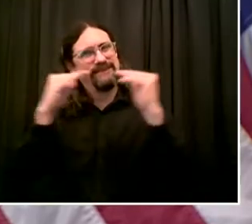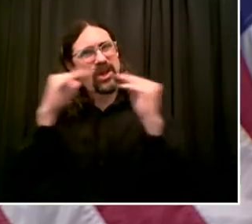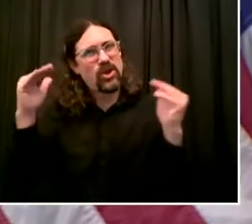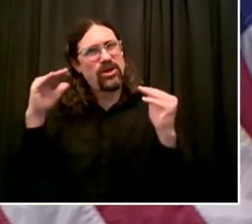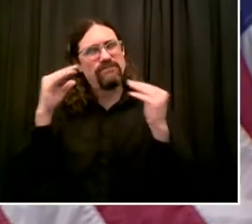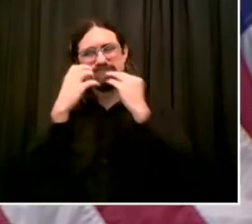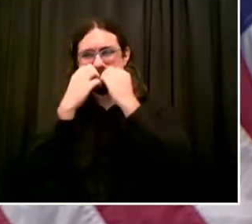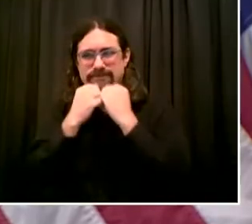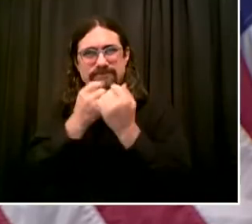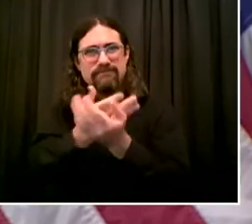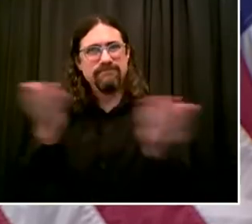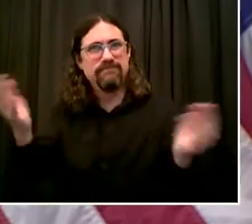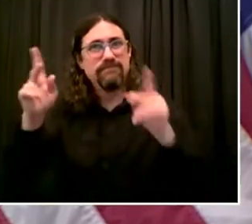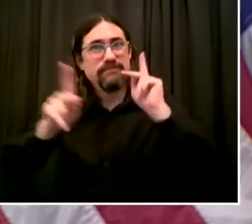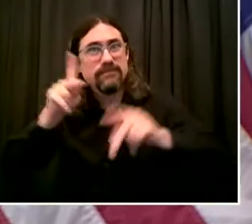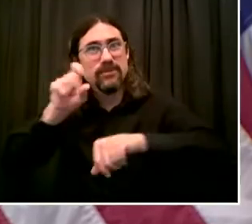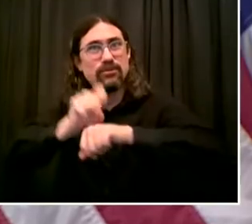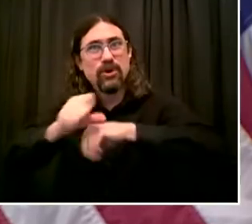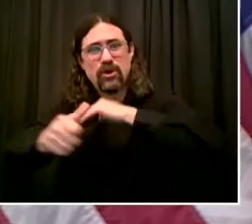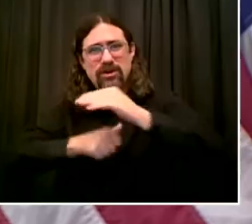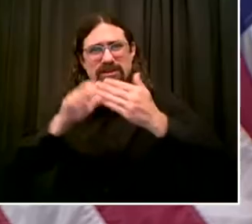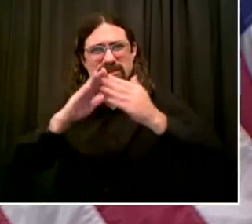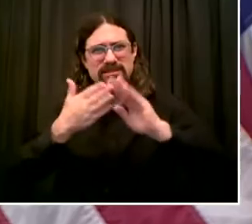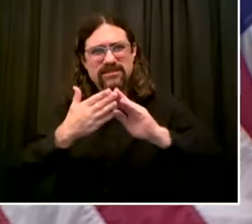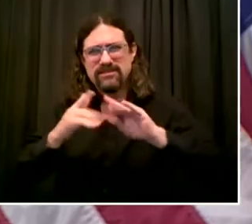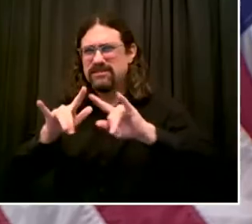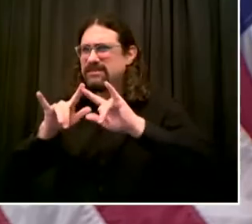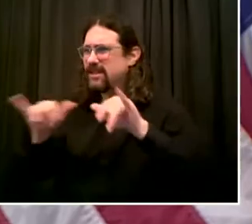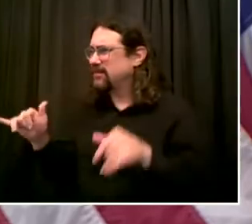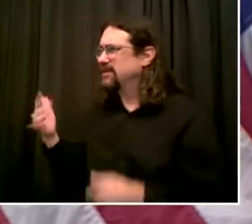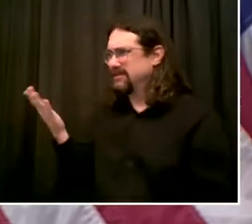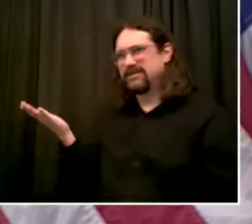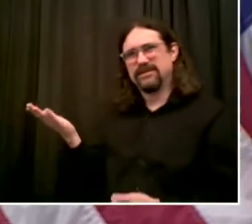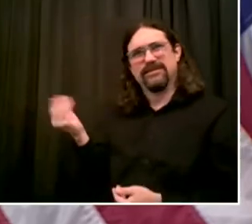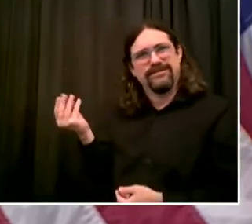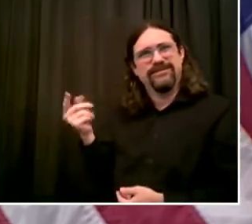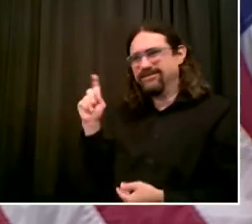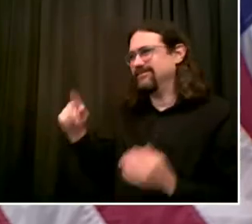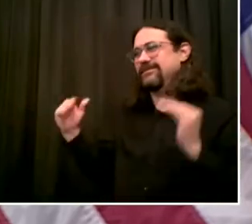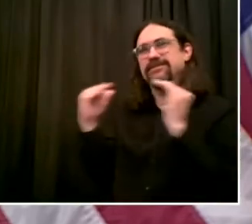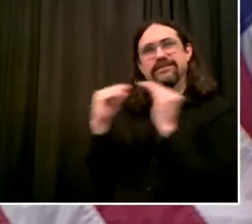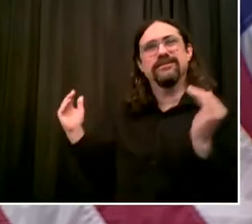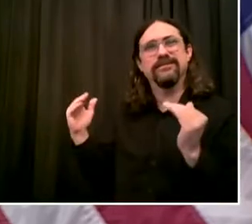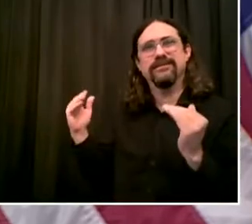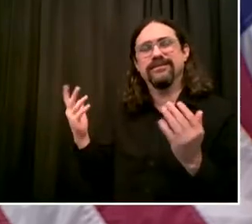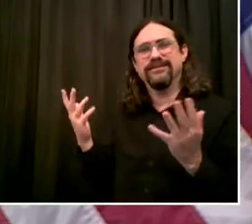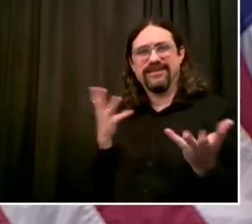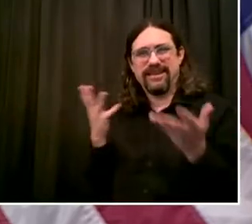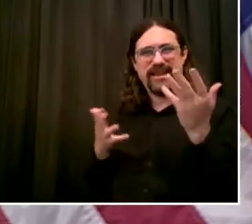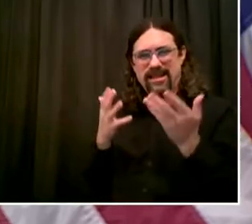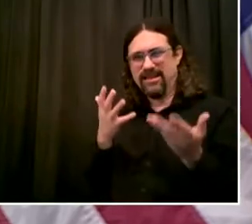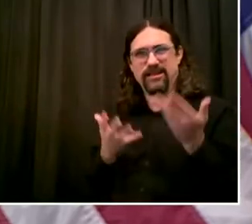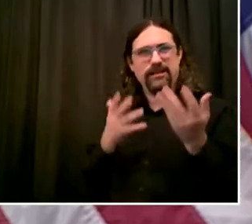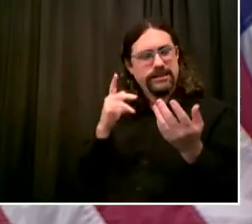GO. WE HAVE TO FIND A WAY FORWARD THAT INCLUDES FOCUS ON WHAT MATTERS MOST IN V■